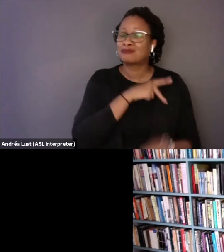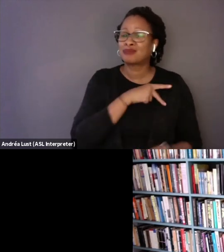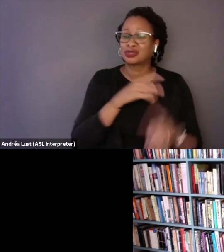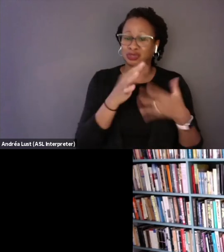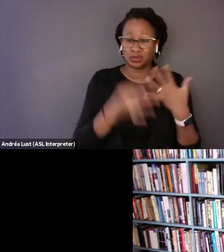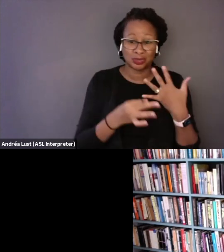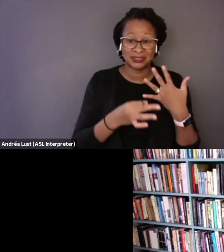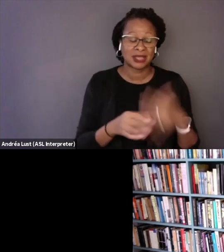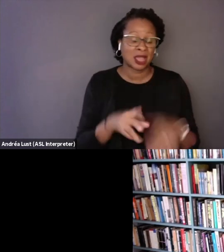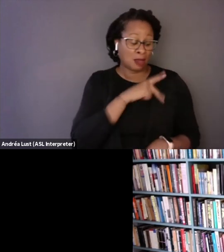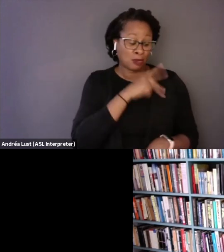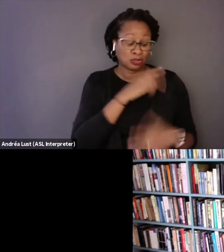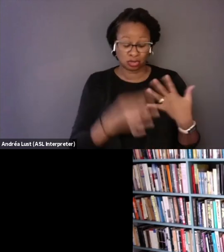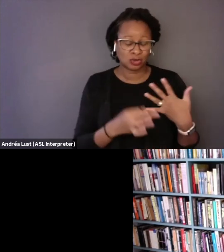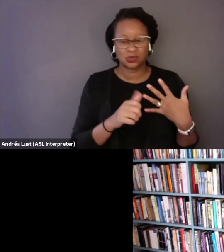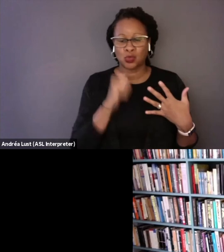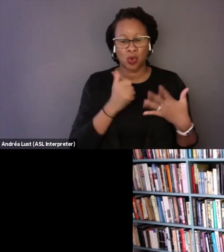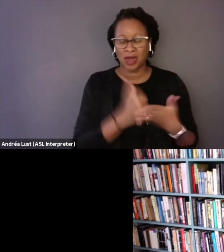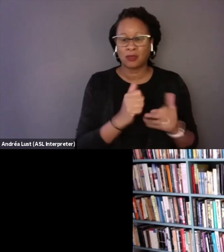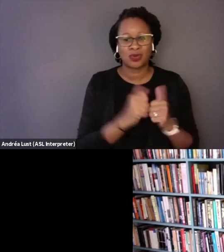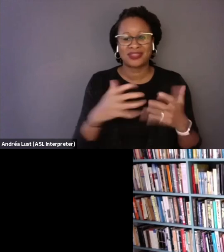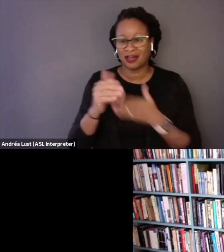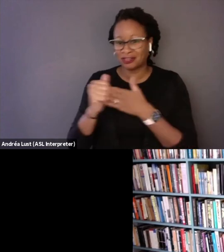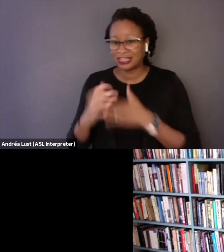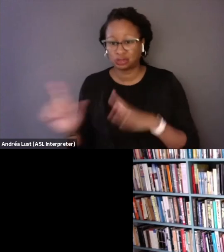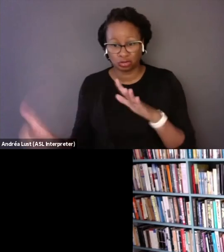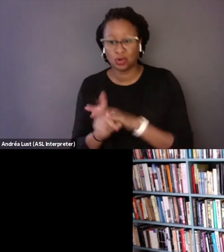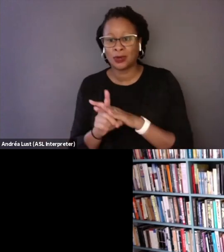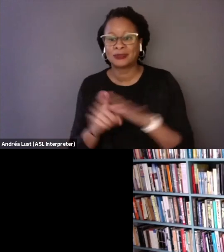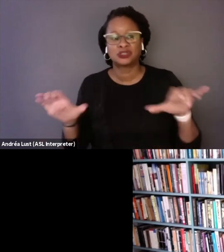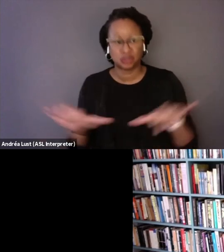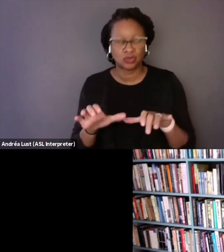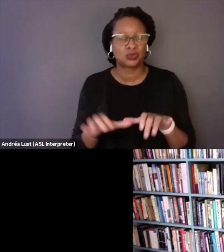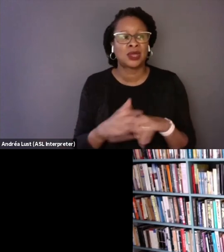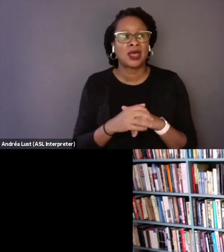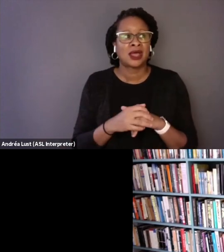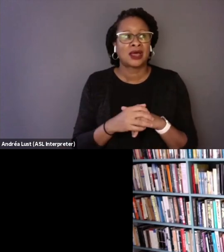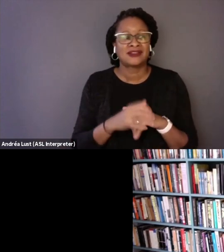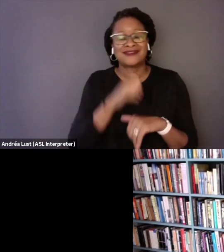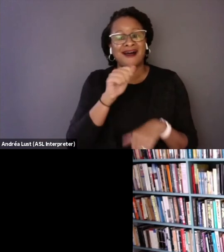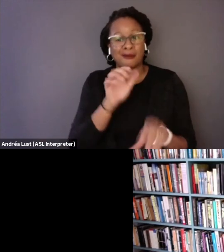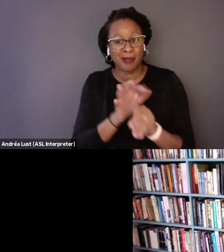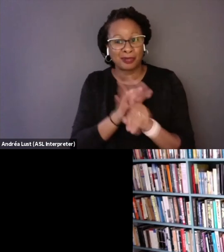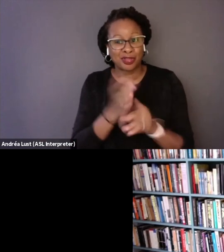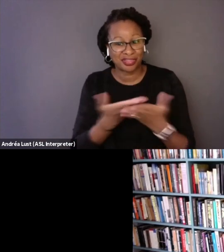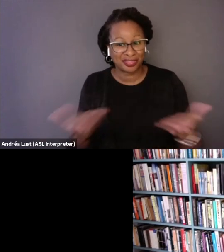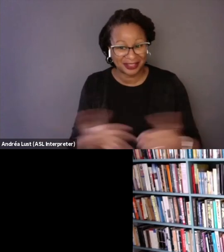without leaders having the courage to do some things that may be short-term unpopular. Well, it's hard to follow that up with anything